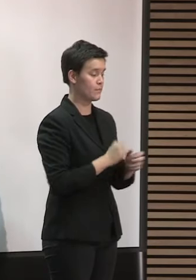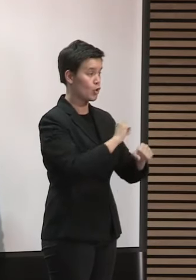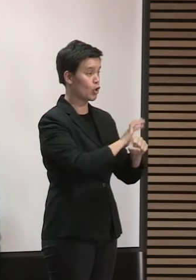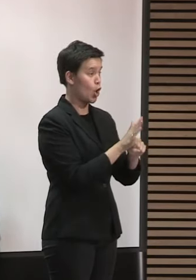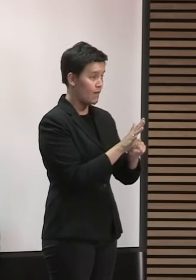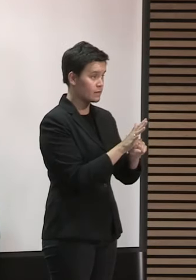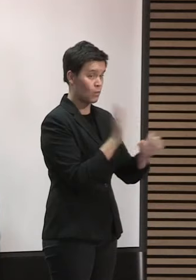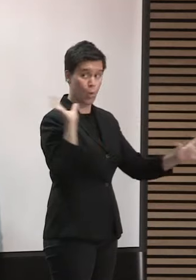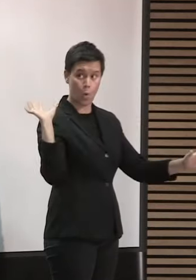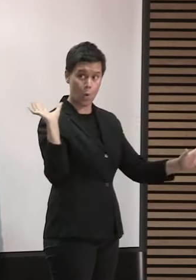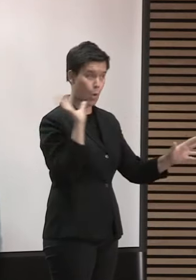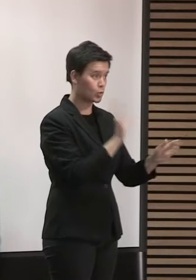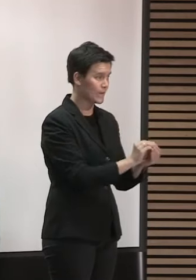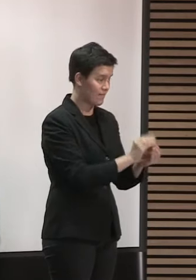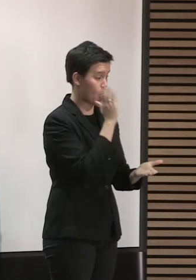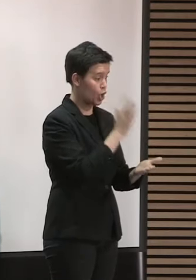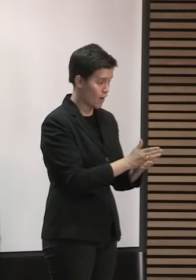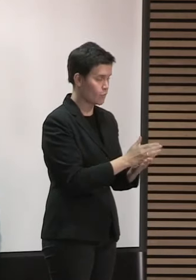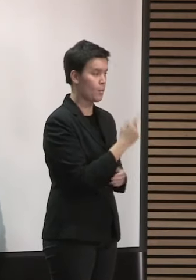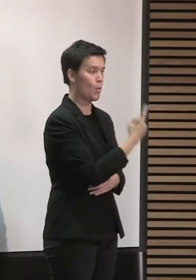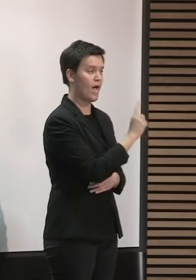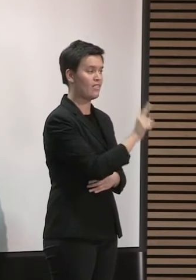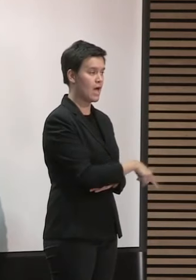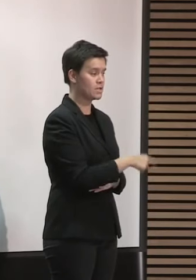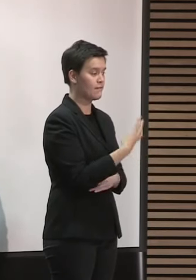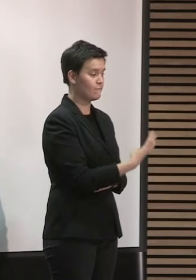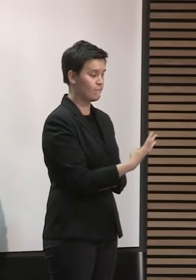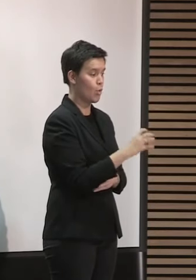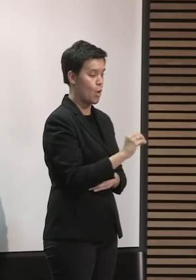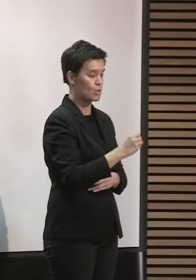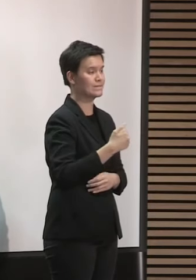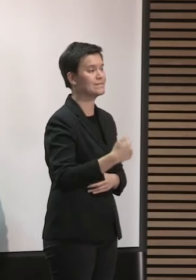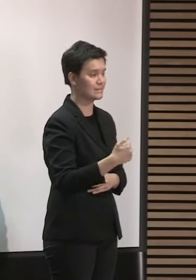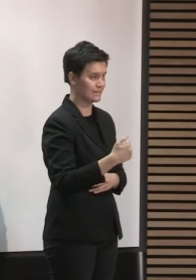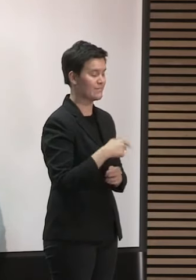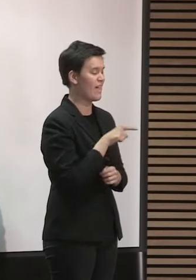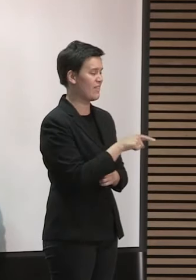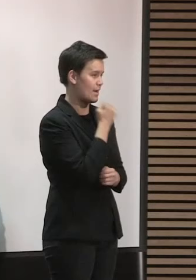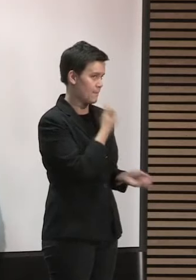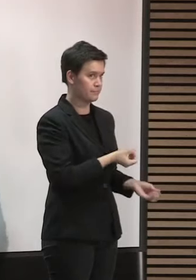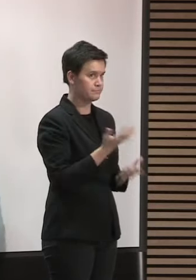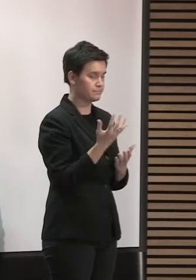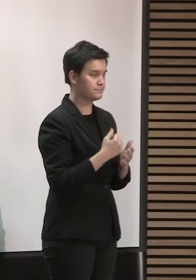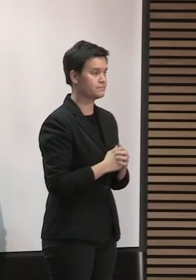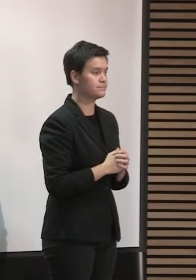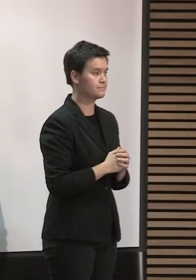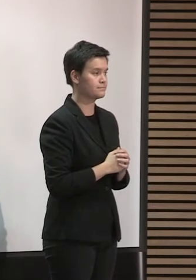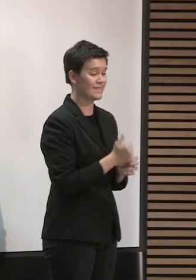needs to be alerted to the fact that they may have come into contact with a COVID-19 case, we can send them more